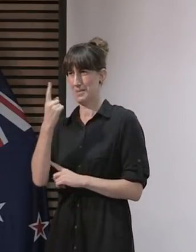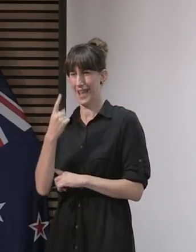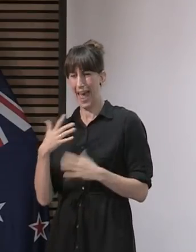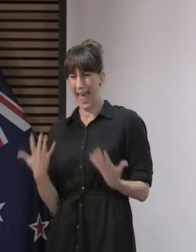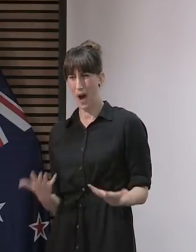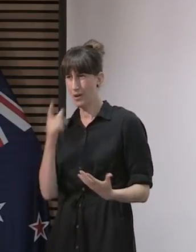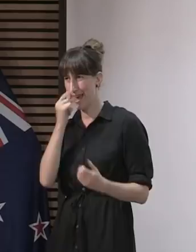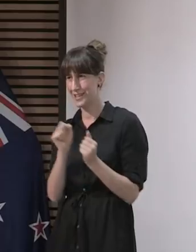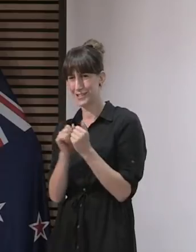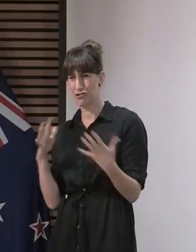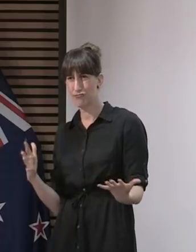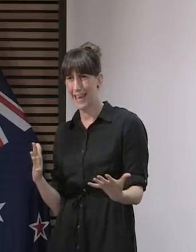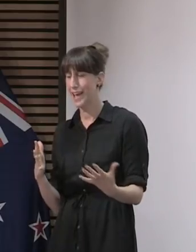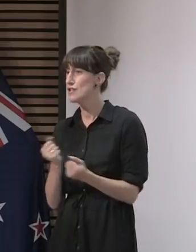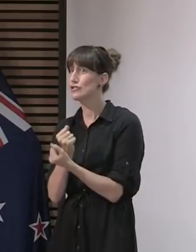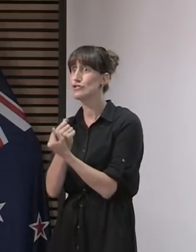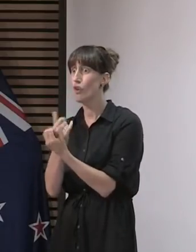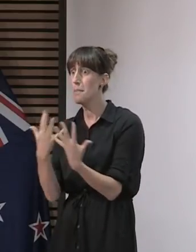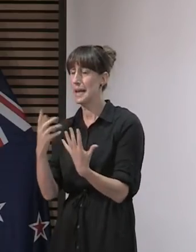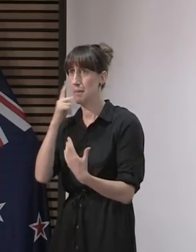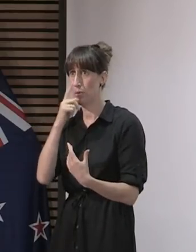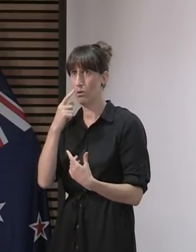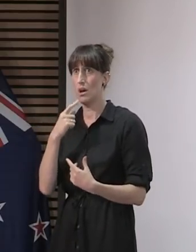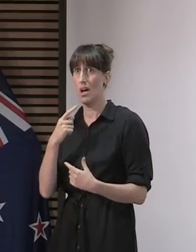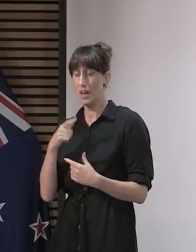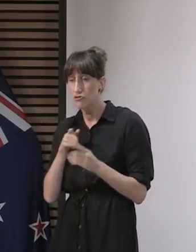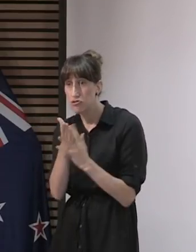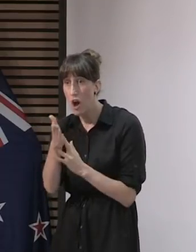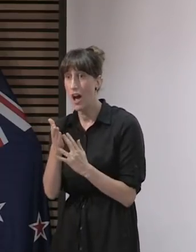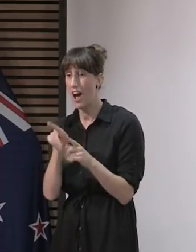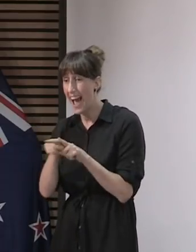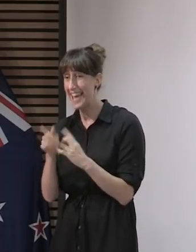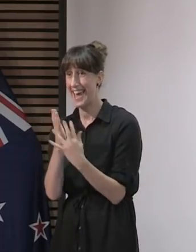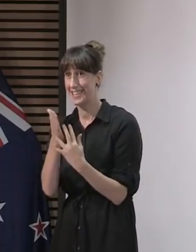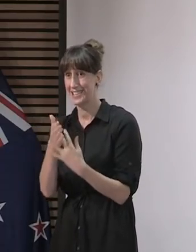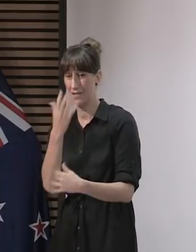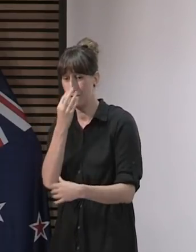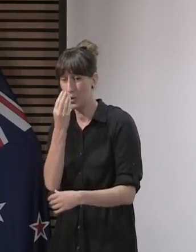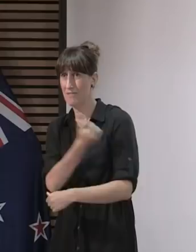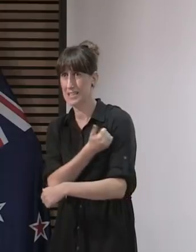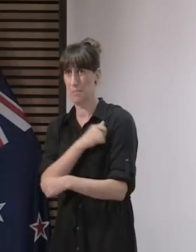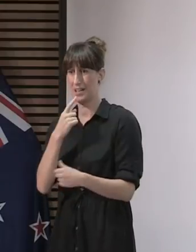vaccine? The point I am making is that the flu vaccination programme startedearlier